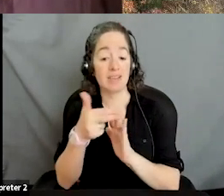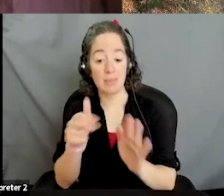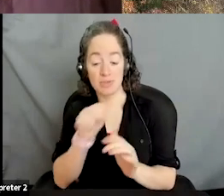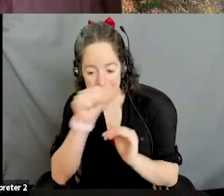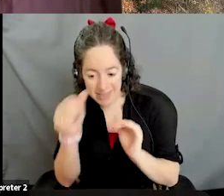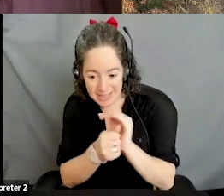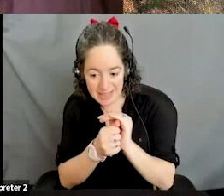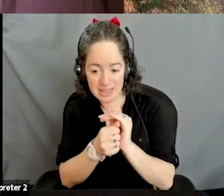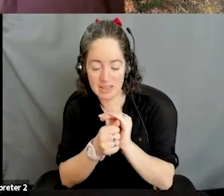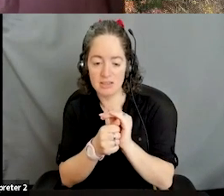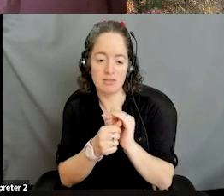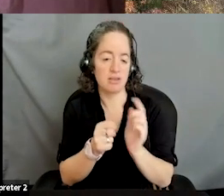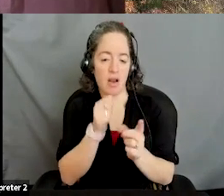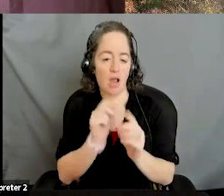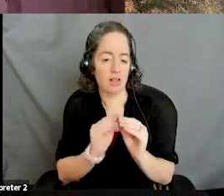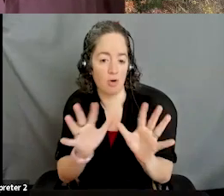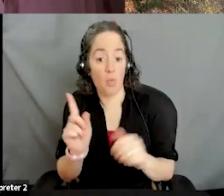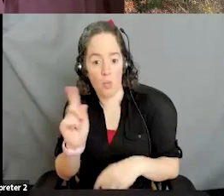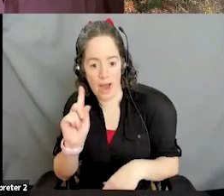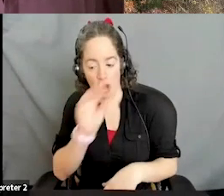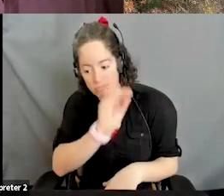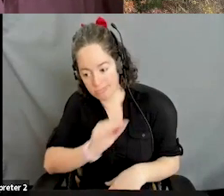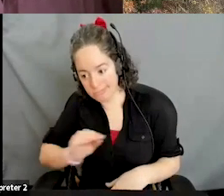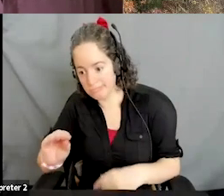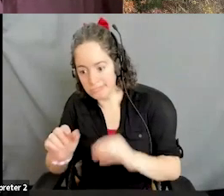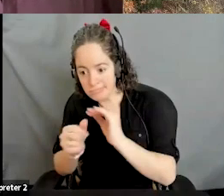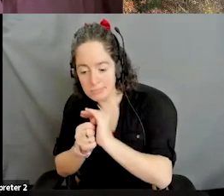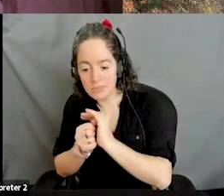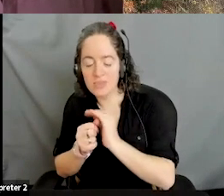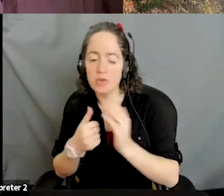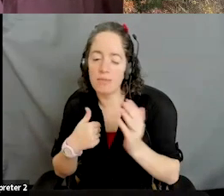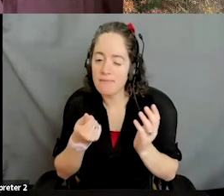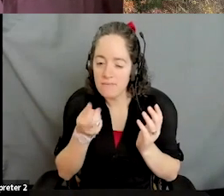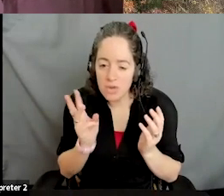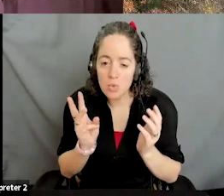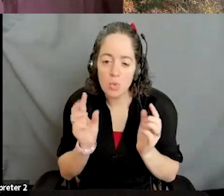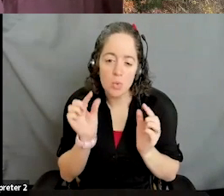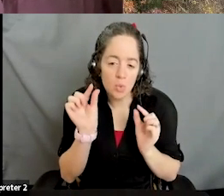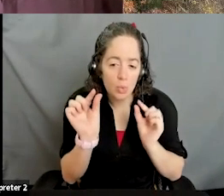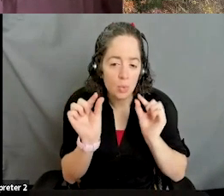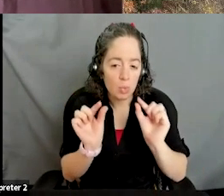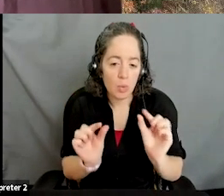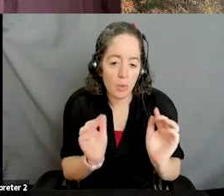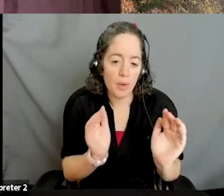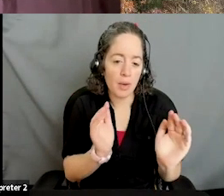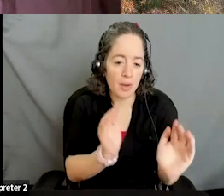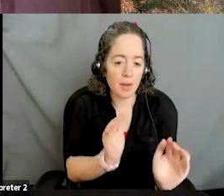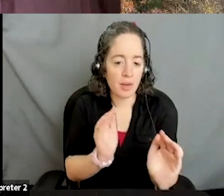There's a couple little issues with other fields, little in terms of the technical overhead.